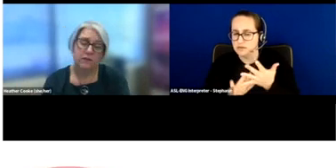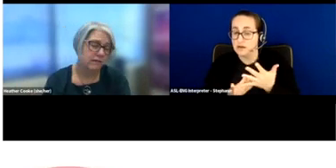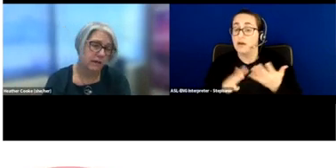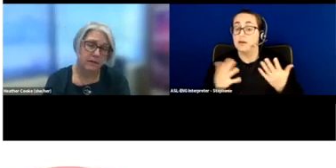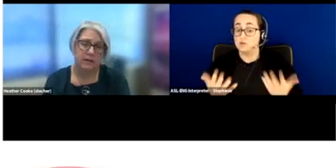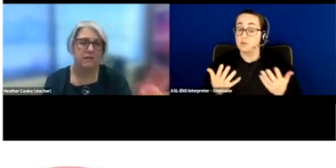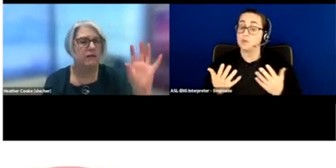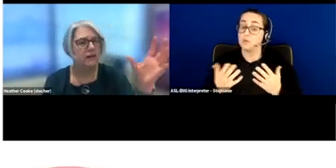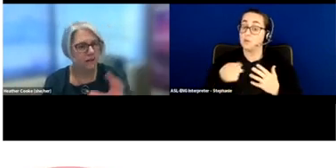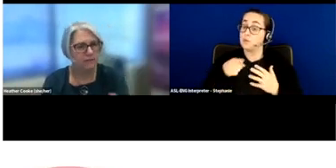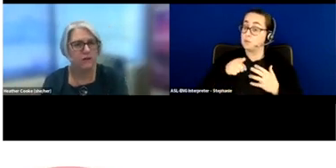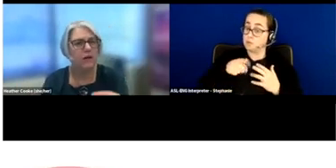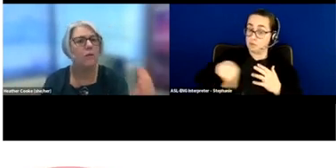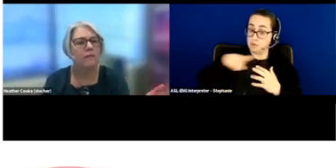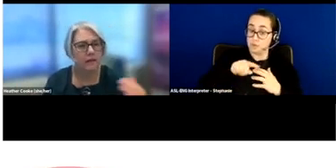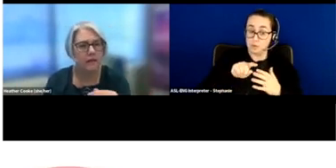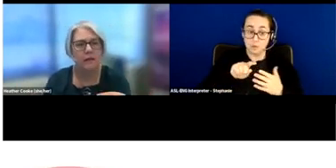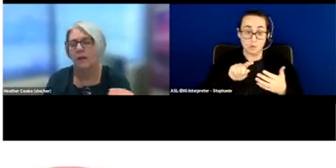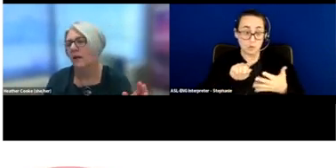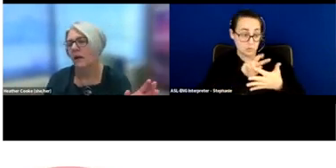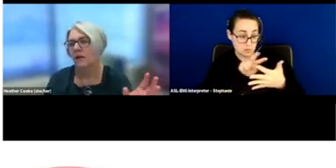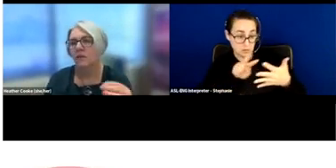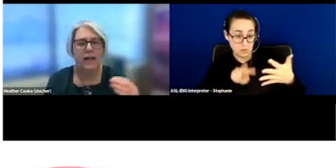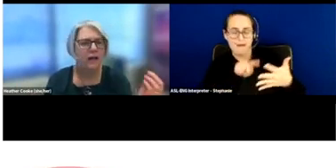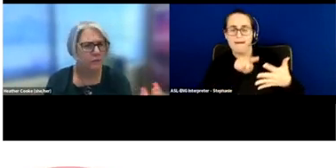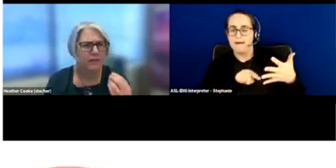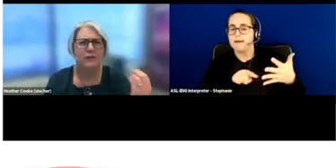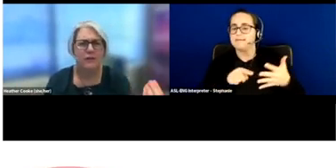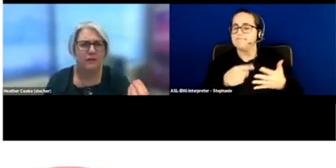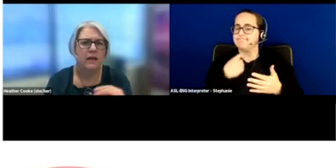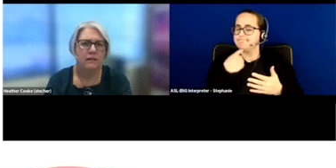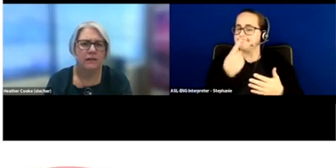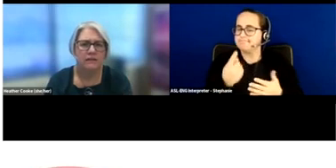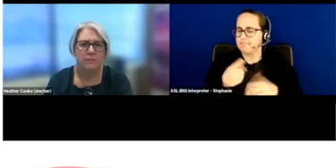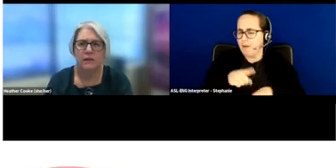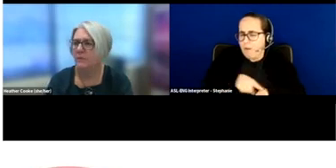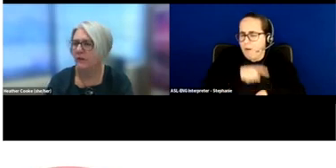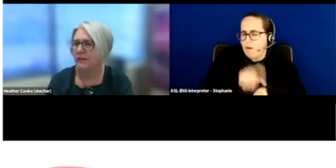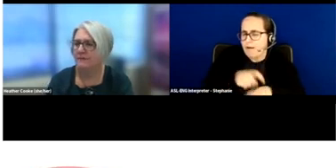and they've got 10 minutes, they can kind of figure out what they can look at or read within that, that 10 minute.